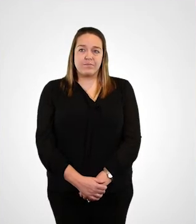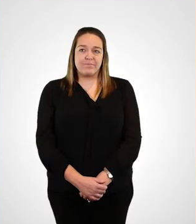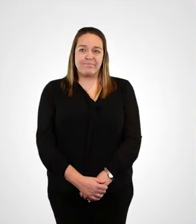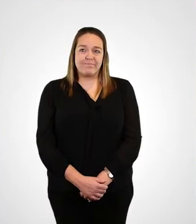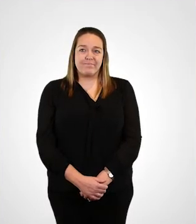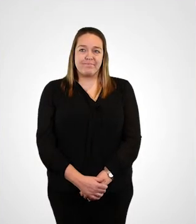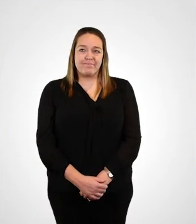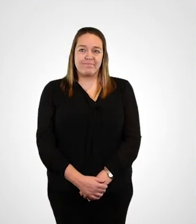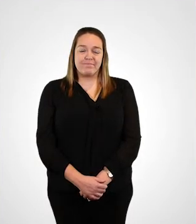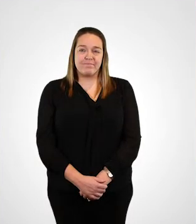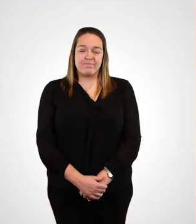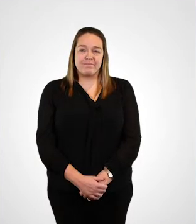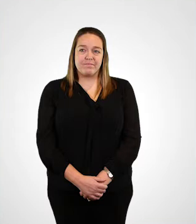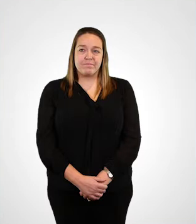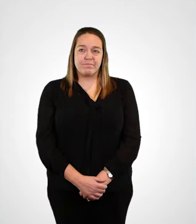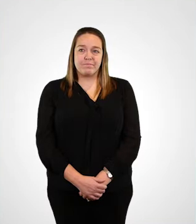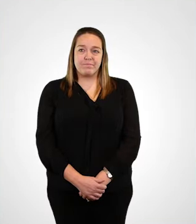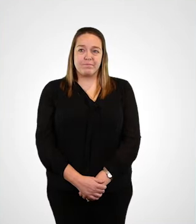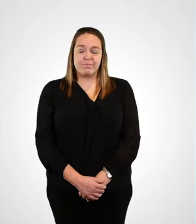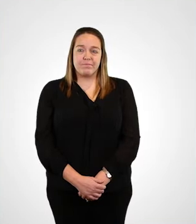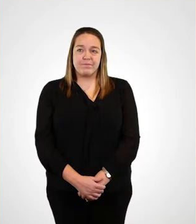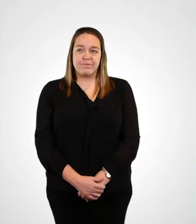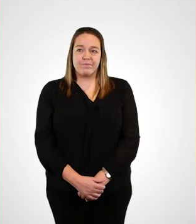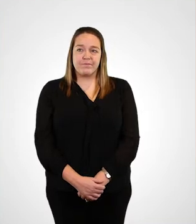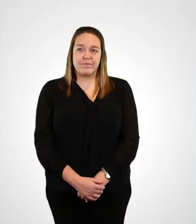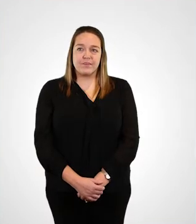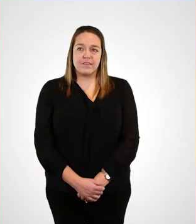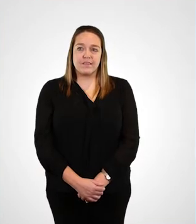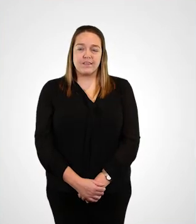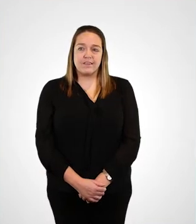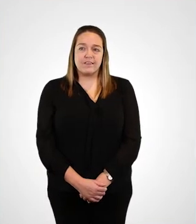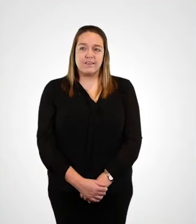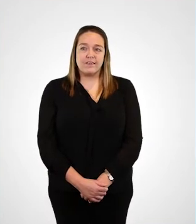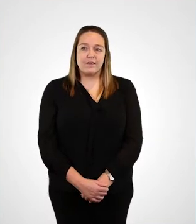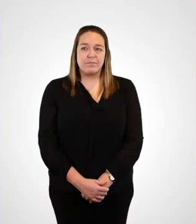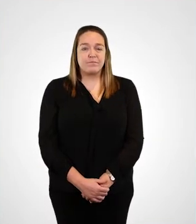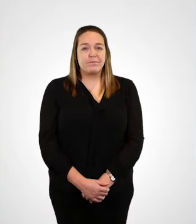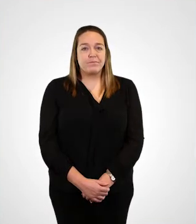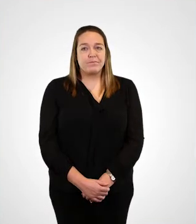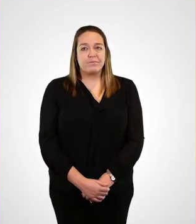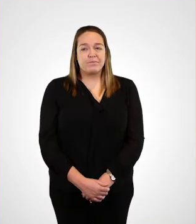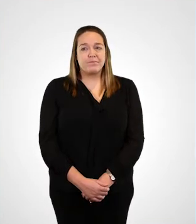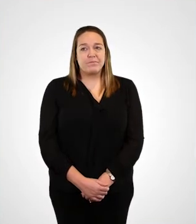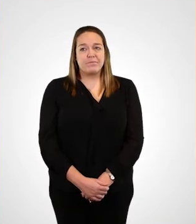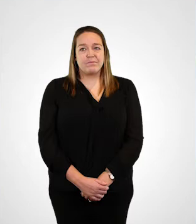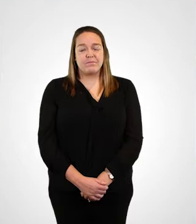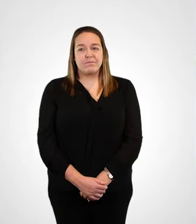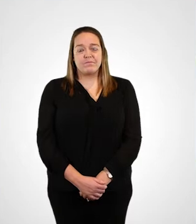Big ones. Very big. They're so big that they're huge.